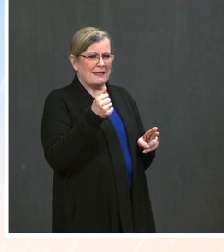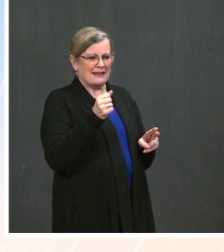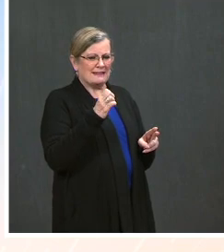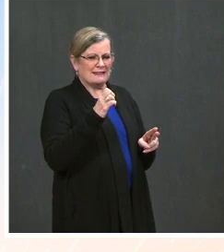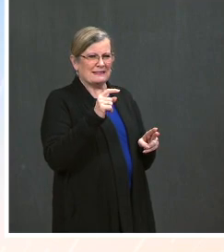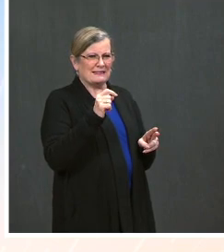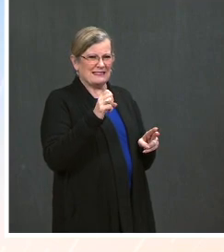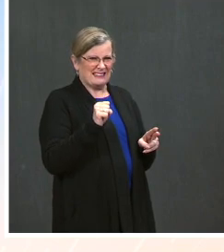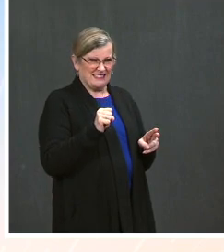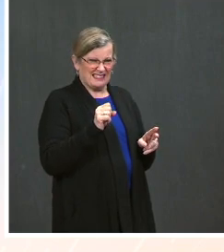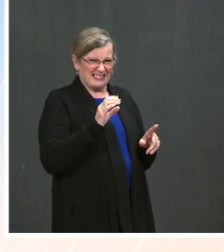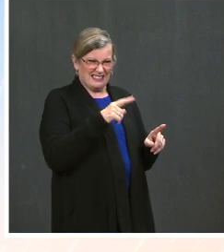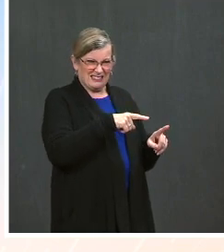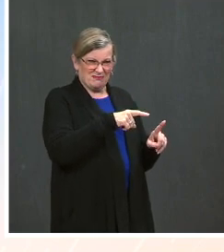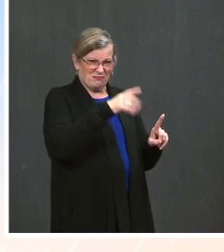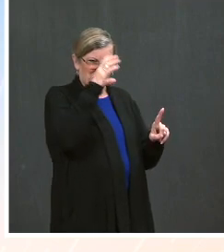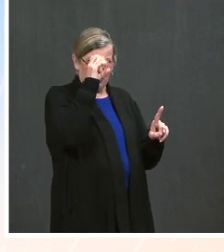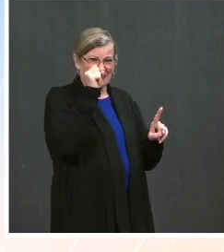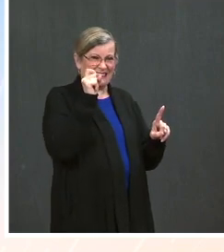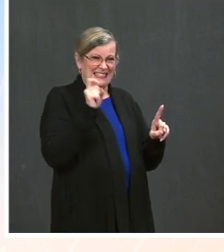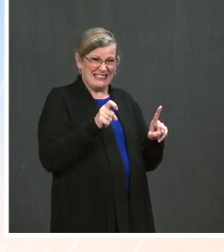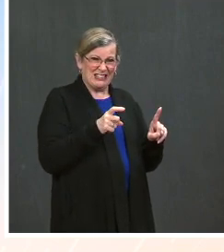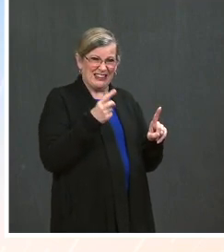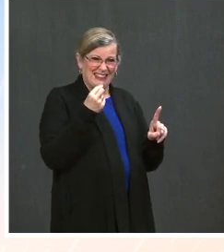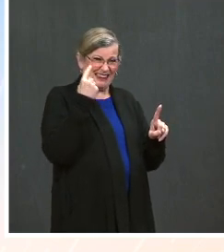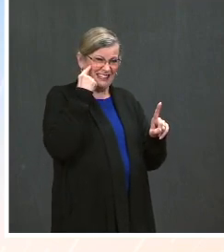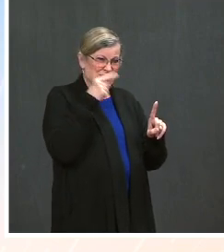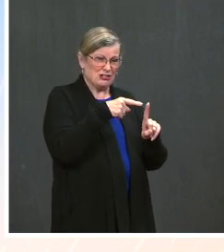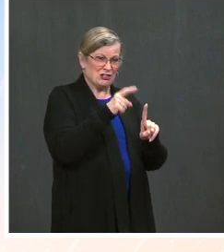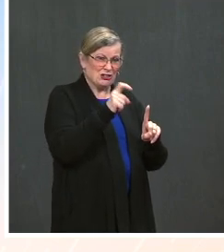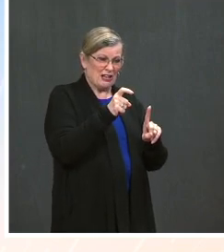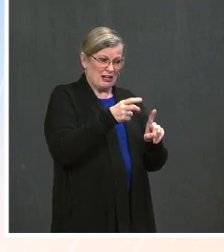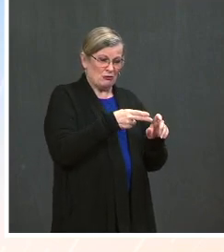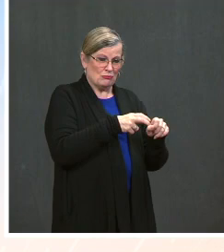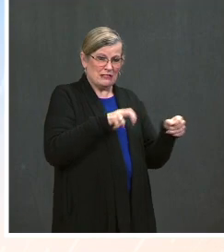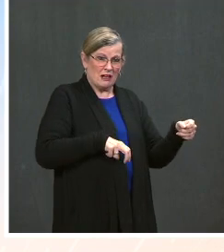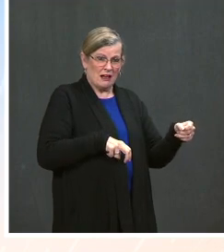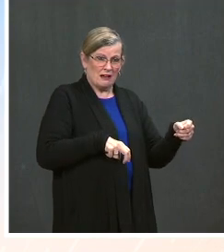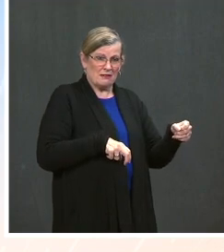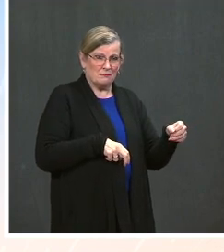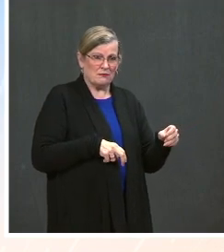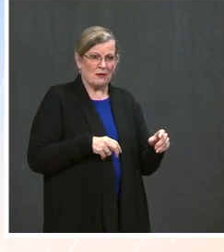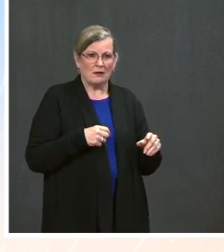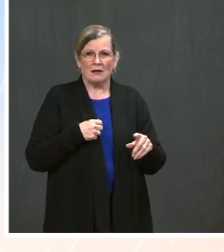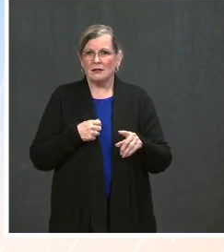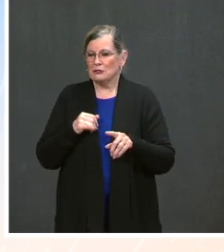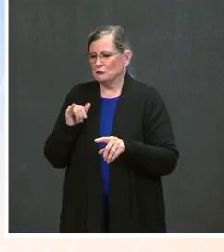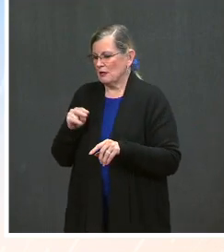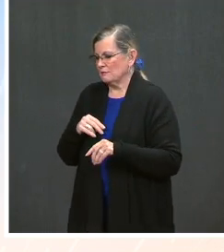Ms. Psaki: I don't think we have any further comment. I'd refer you to the legal authorities on that. Go ahead. The Press: Can I ask you about the funding